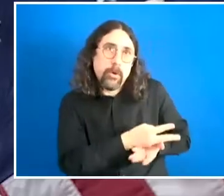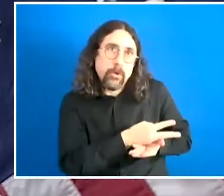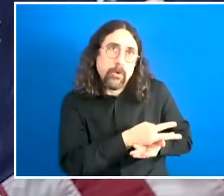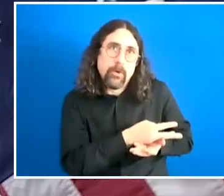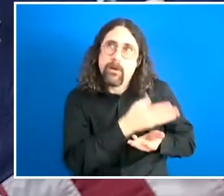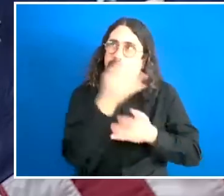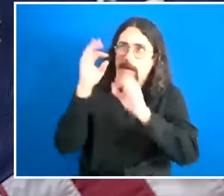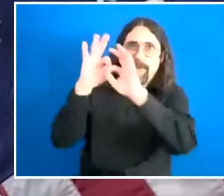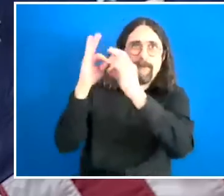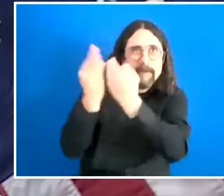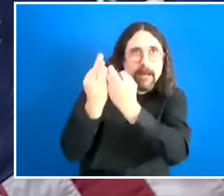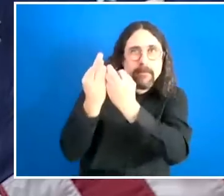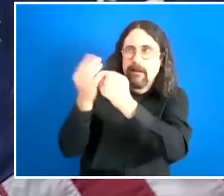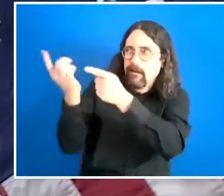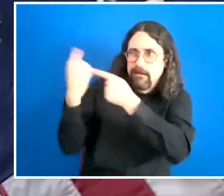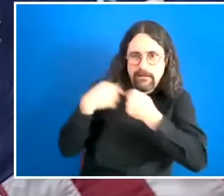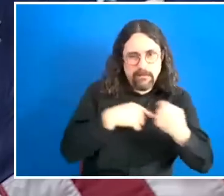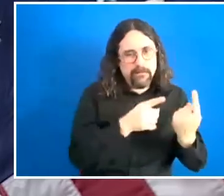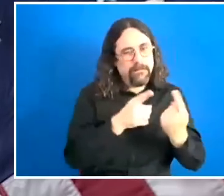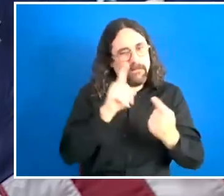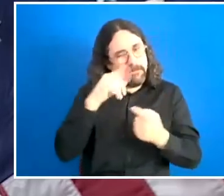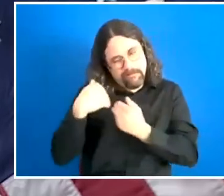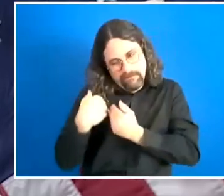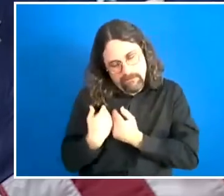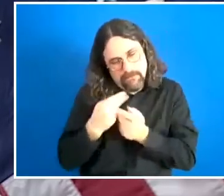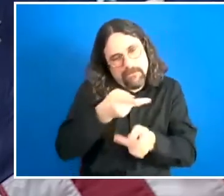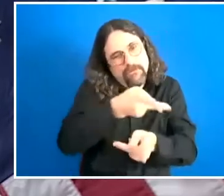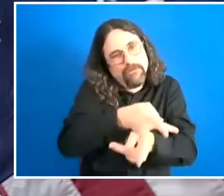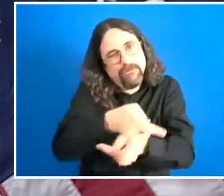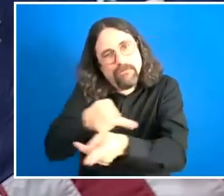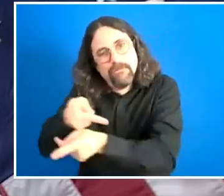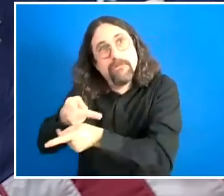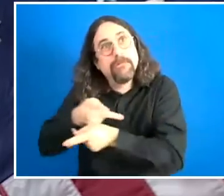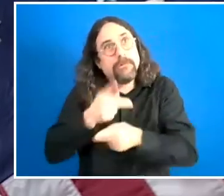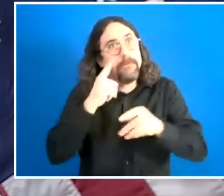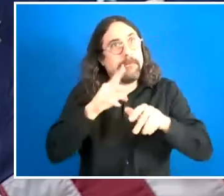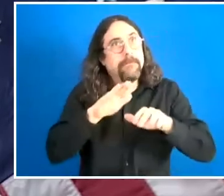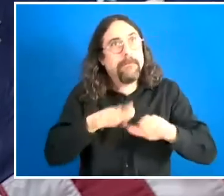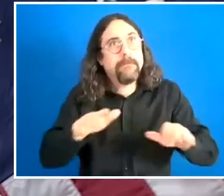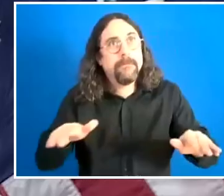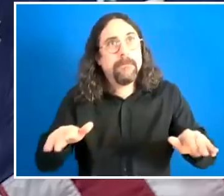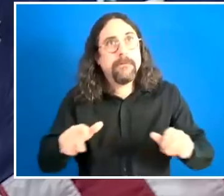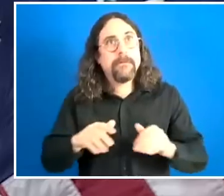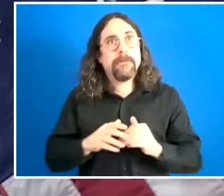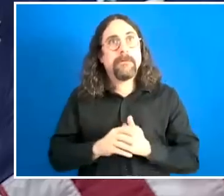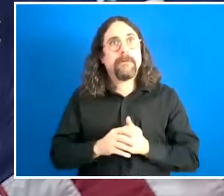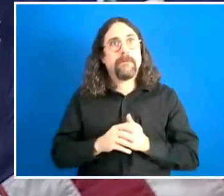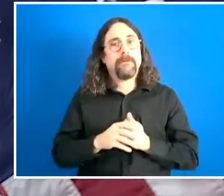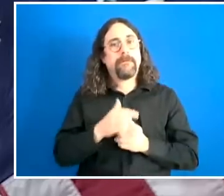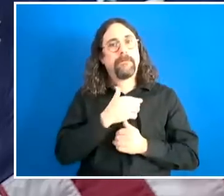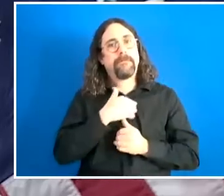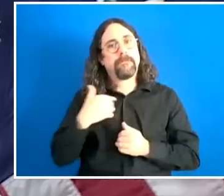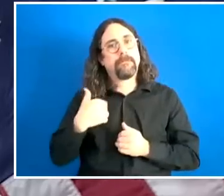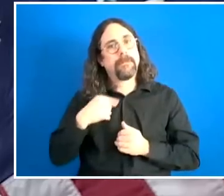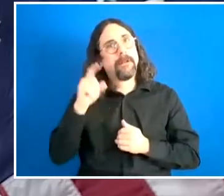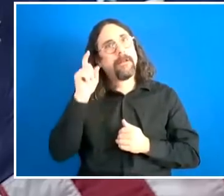OUR CHILDREN, HELPING OUR CHILDREN AND WE OWE OUR KIDS REAL UNDERSTANDI ANGND SENSITIVITY AND LOVE IN THIS